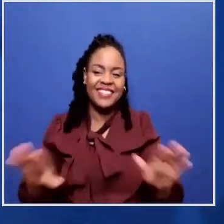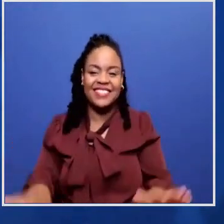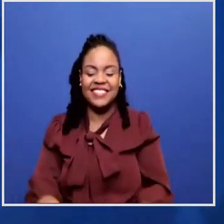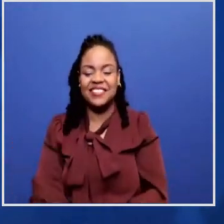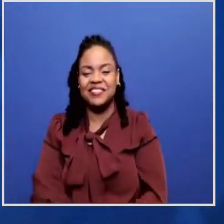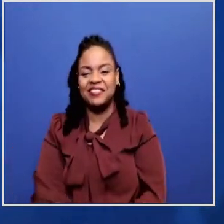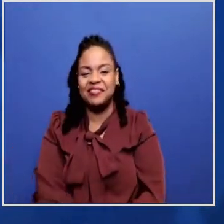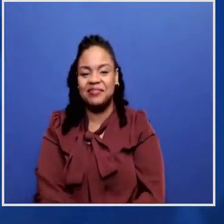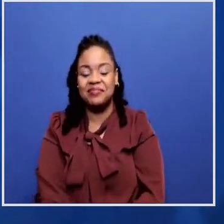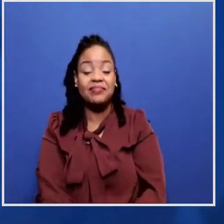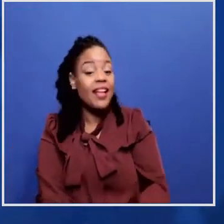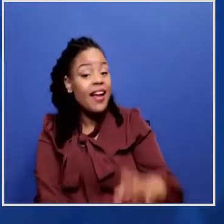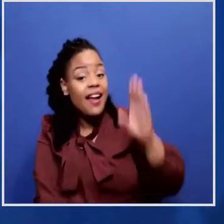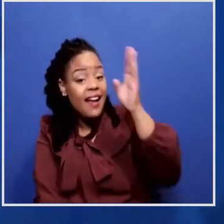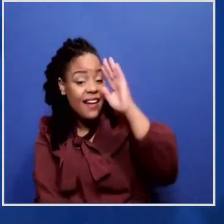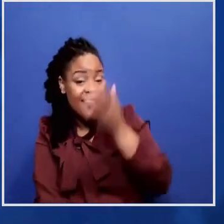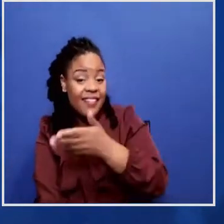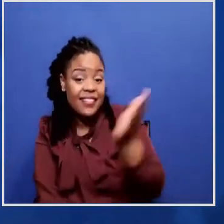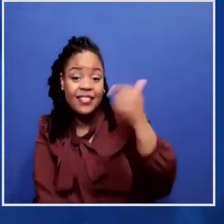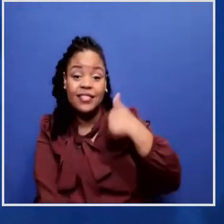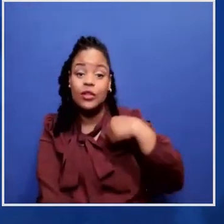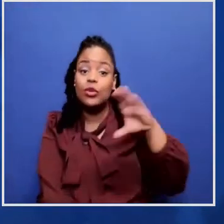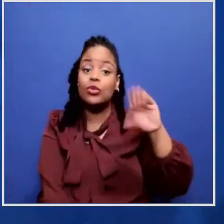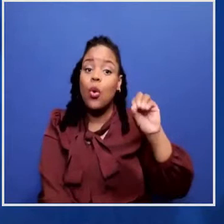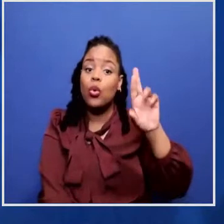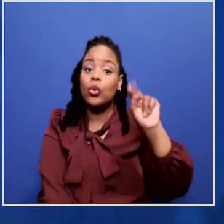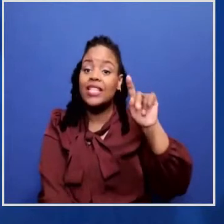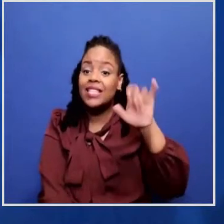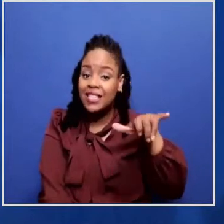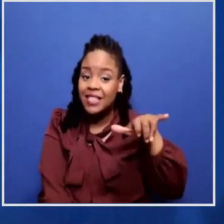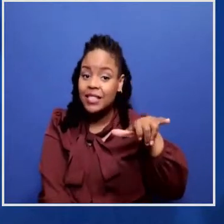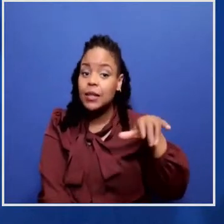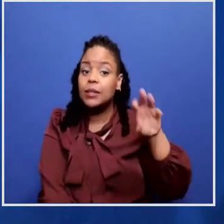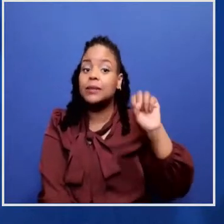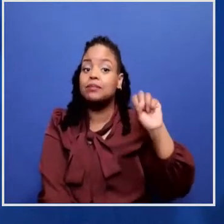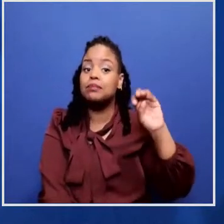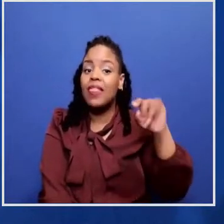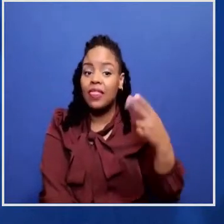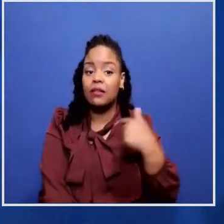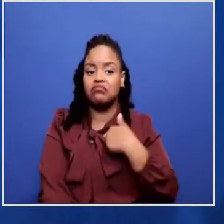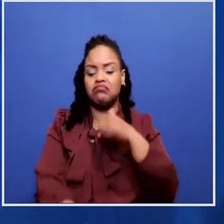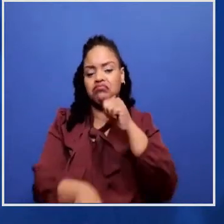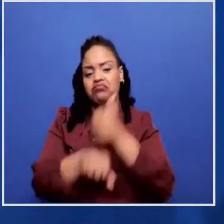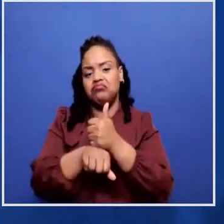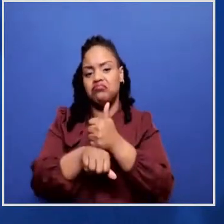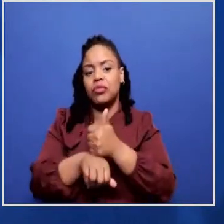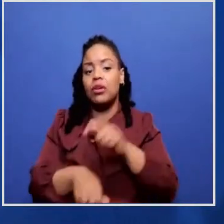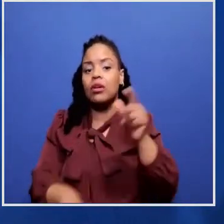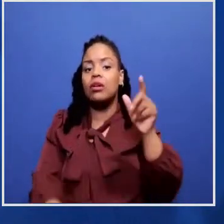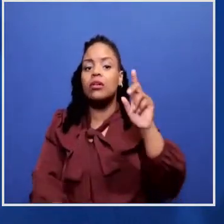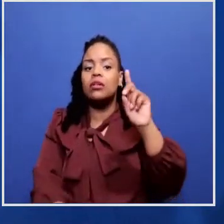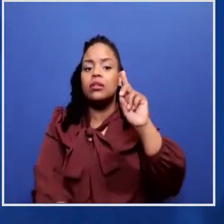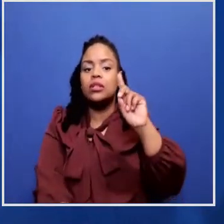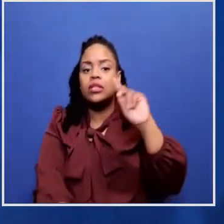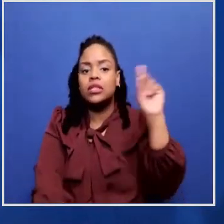PEACE AND BLESSINGS, YOU ALL. HI, EVERYONE.